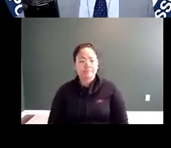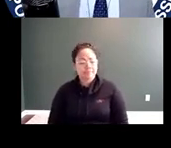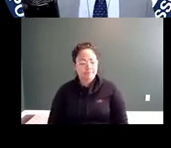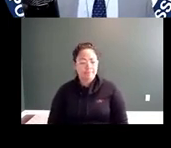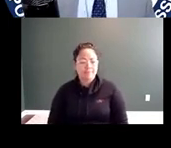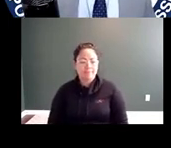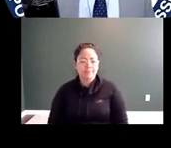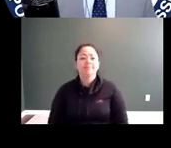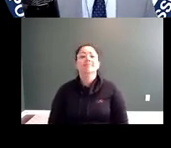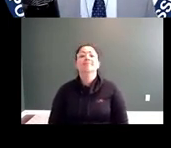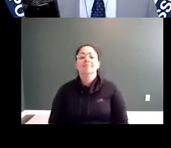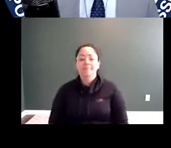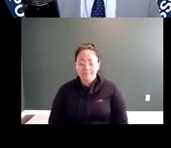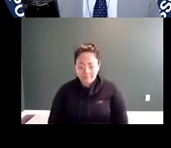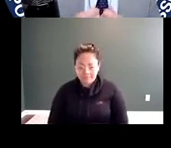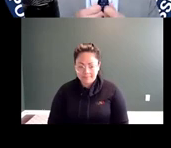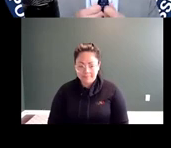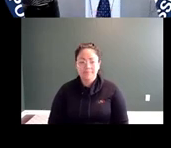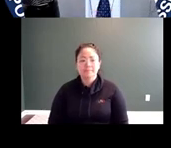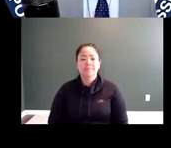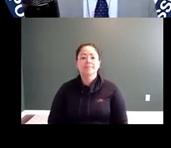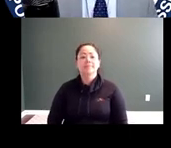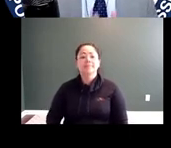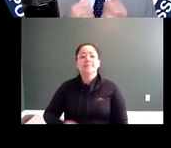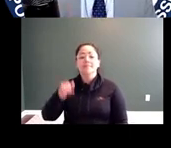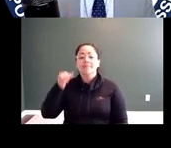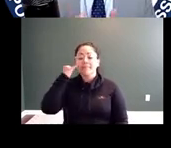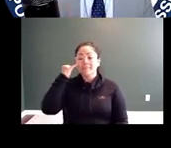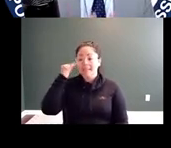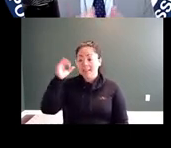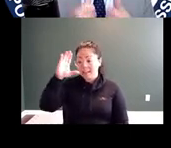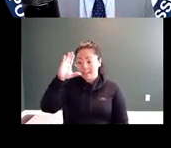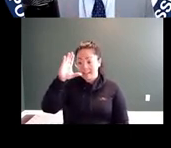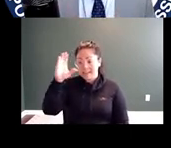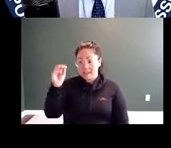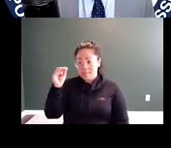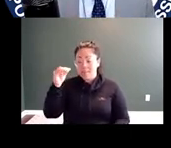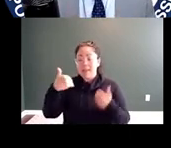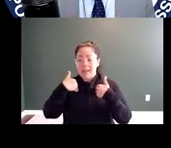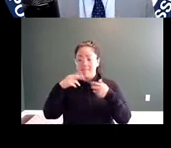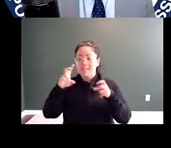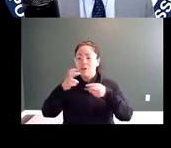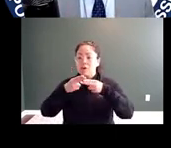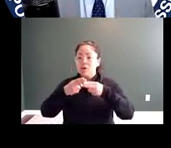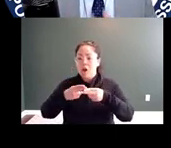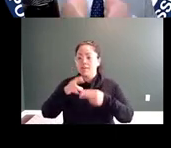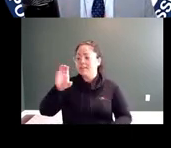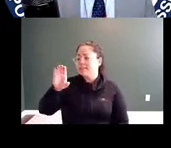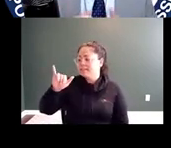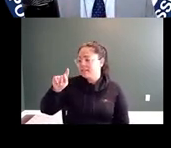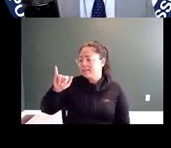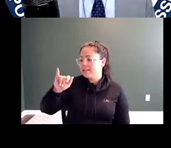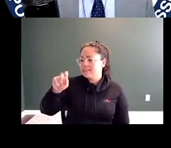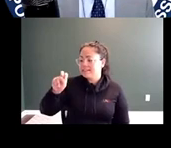And finally, if a company has a citizenship requirement, okay? And they have that requirement